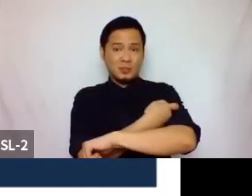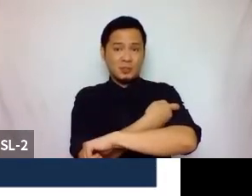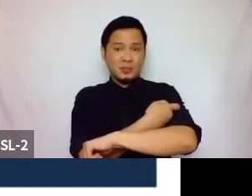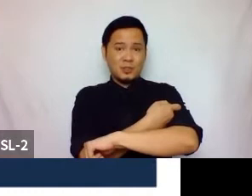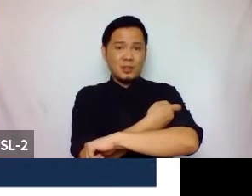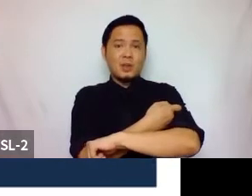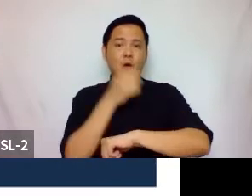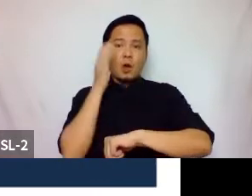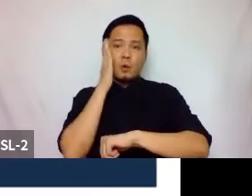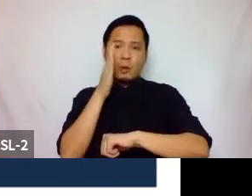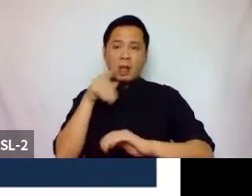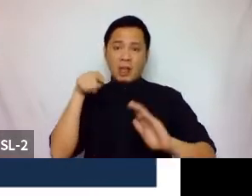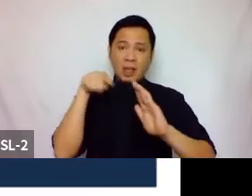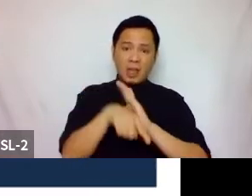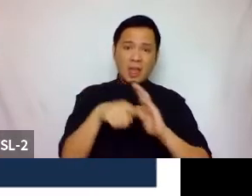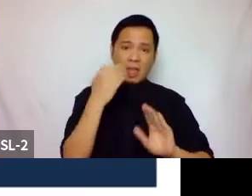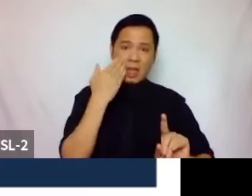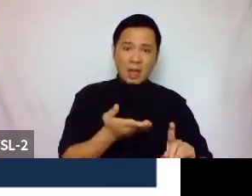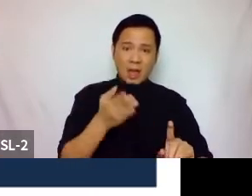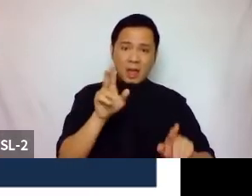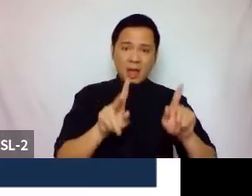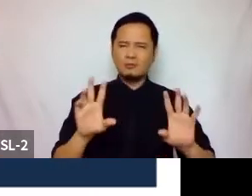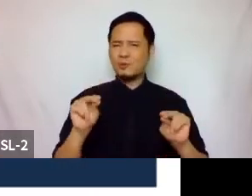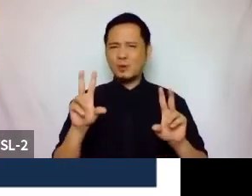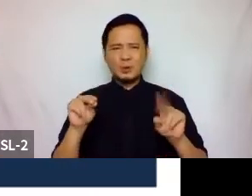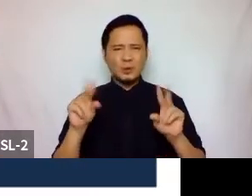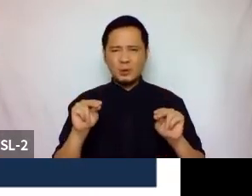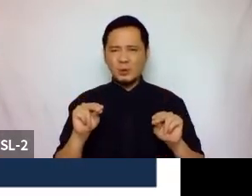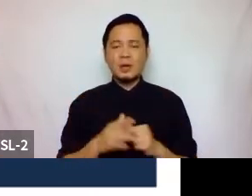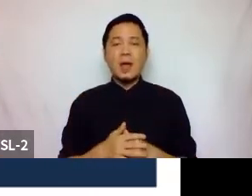All those reported here in the Philippines have different causes of death.